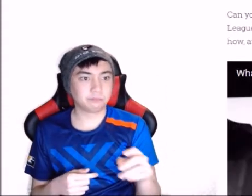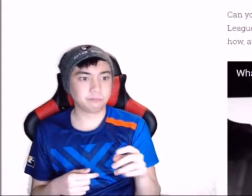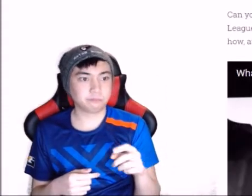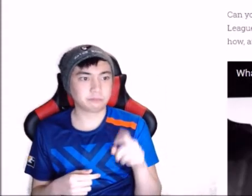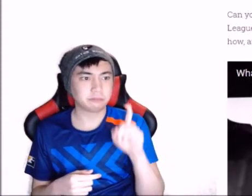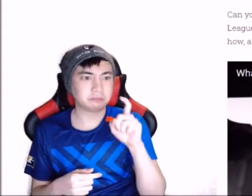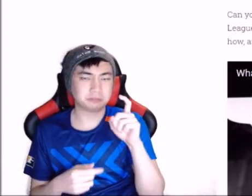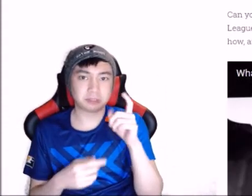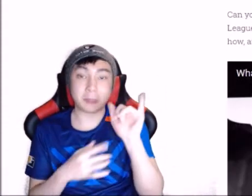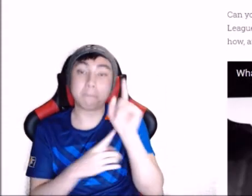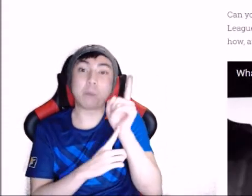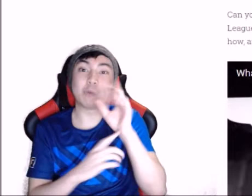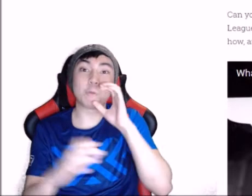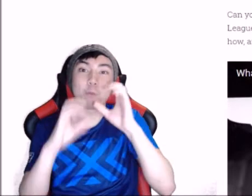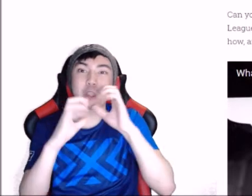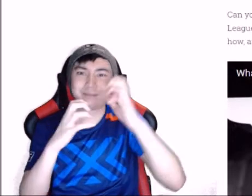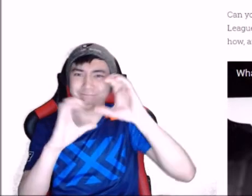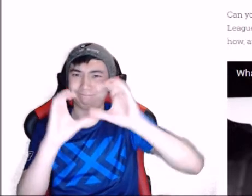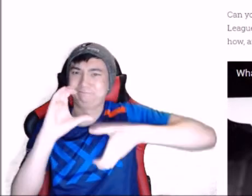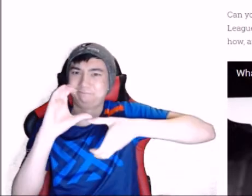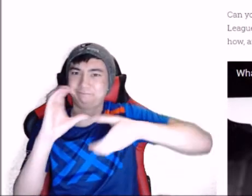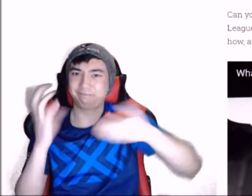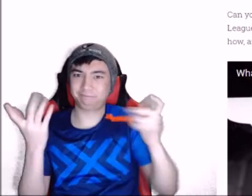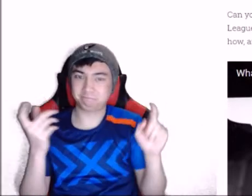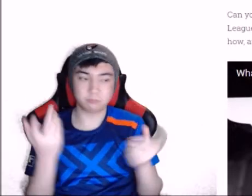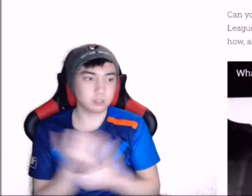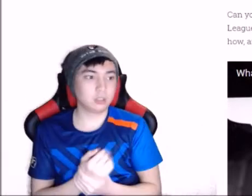Were there any moments where your communication system with the team failed?